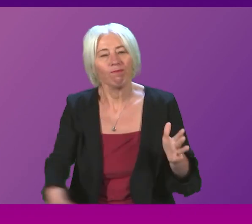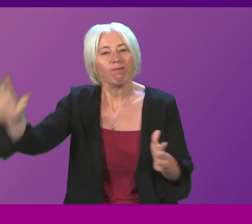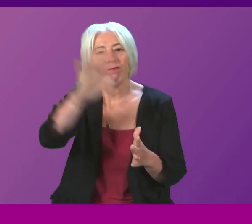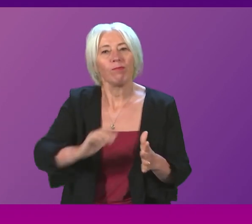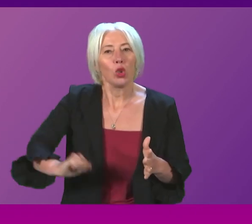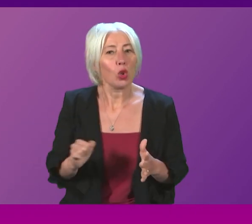are